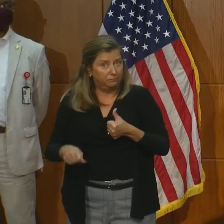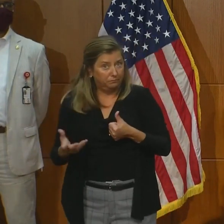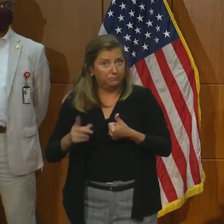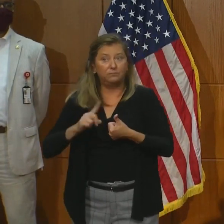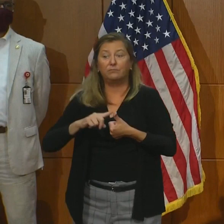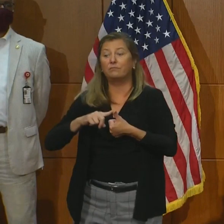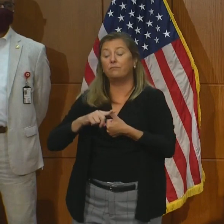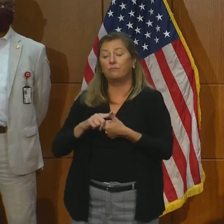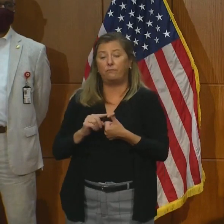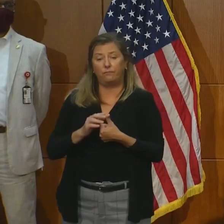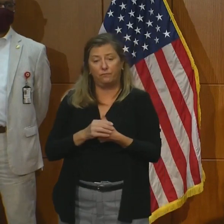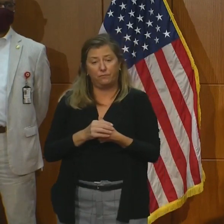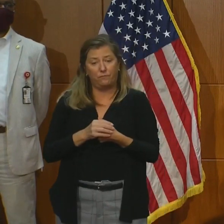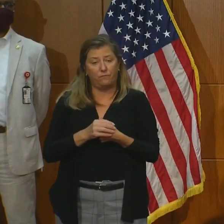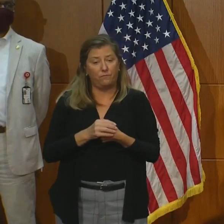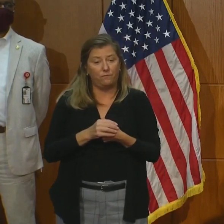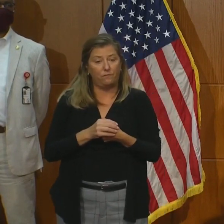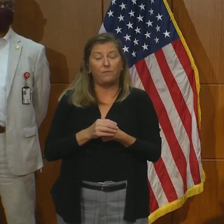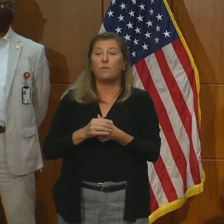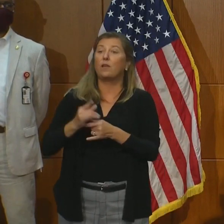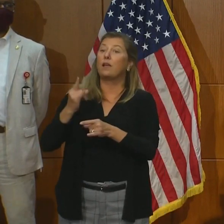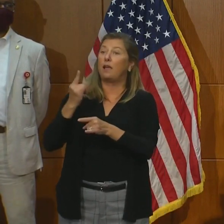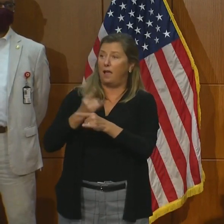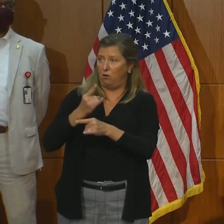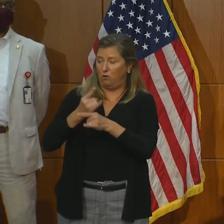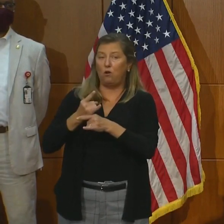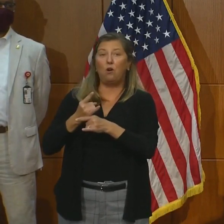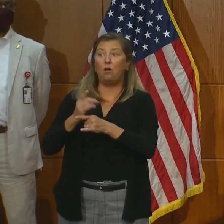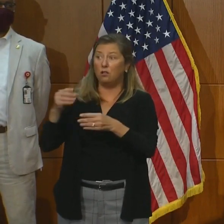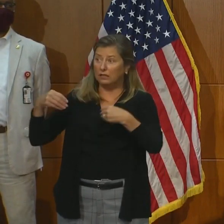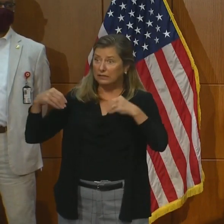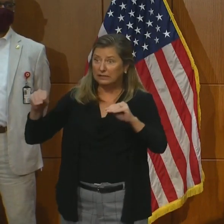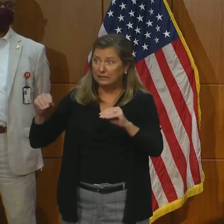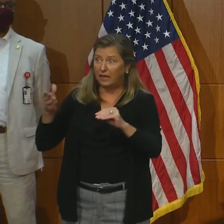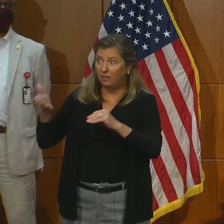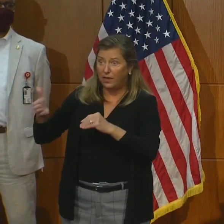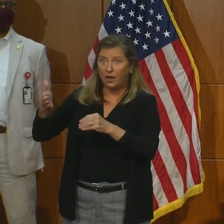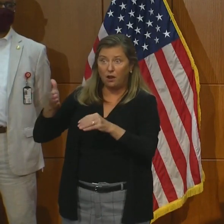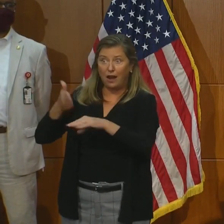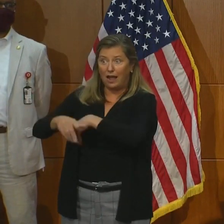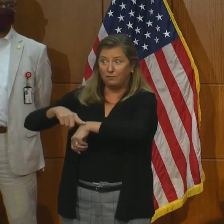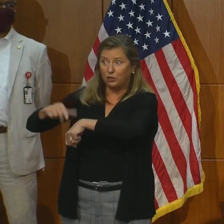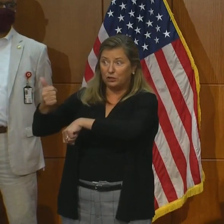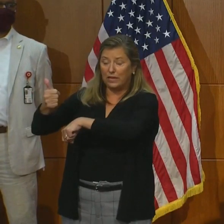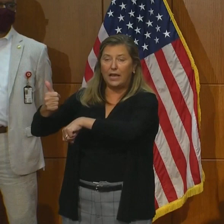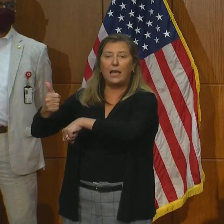FRIDAY MORNING. THAT MIDNIGHT SHE NOT A- HAMPTON ROADS FIRST.